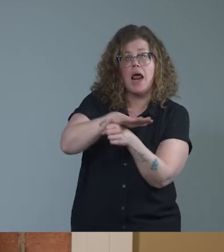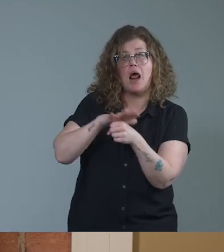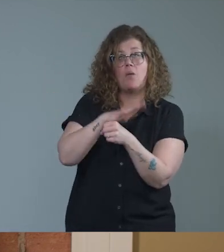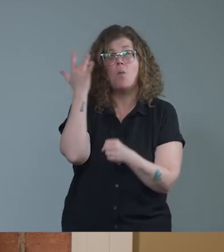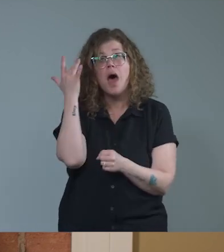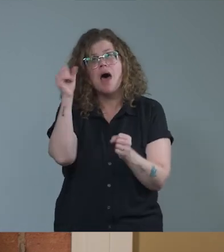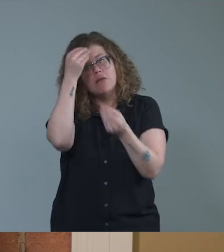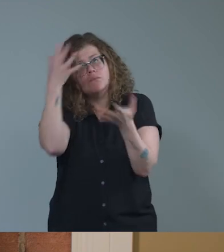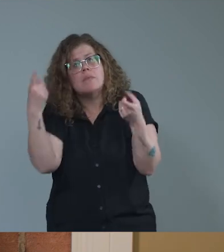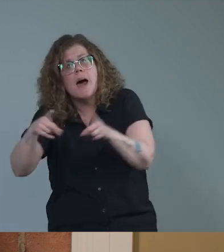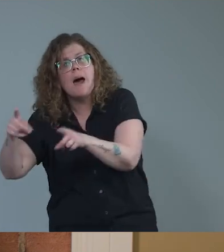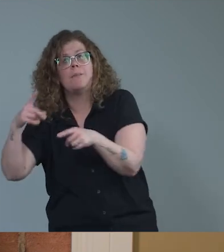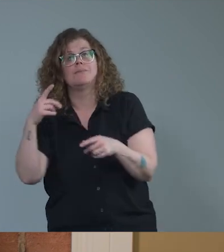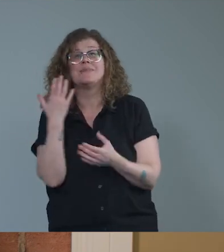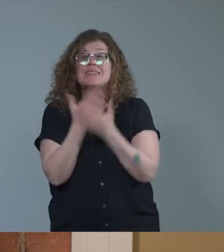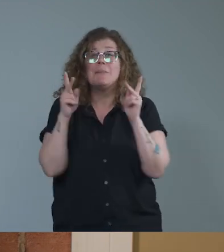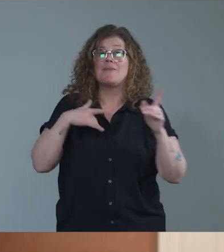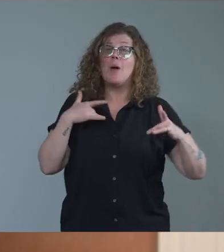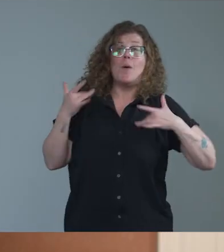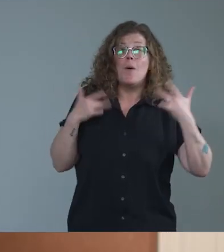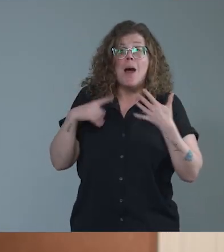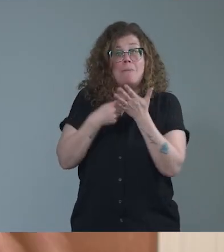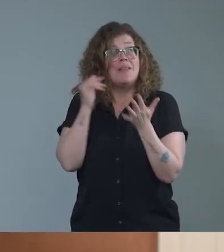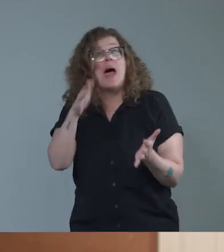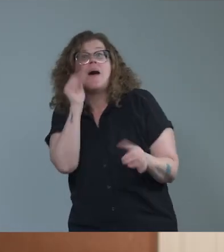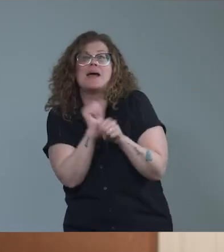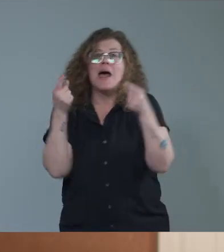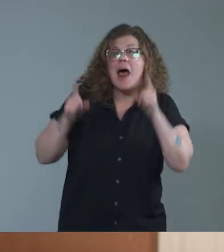both the site, the artists and the public. You want to have some signage to mark